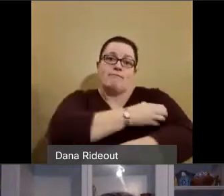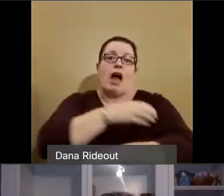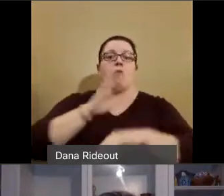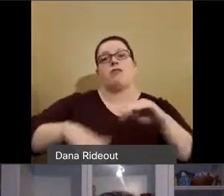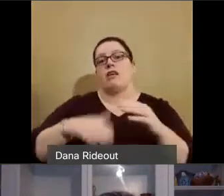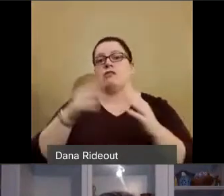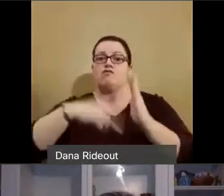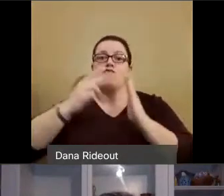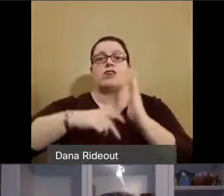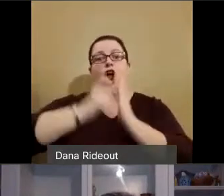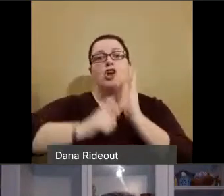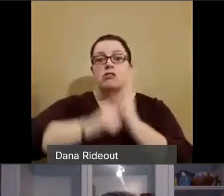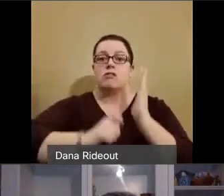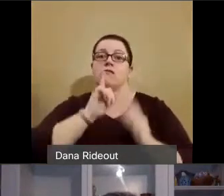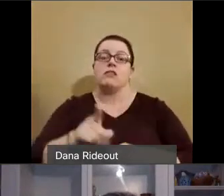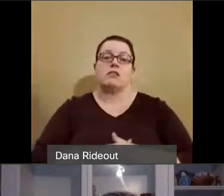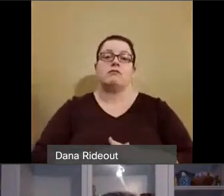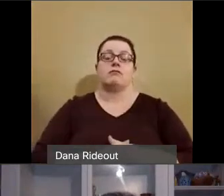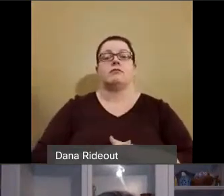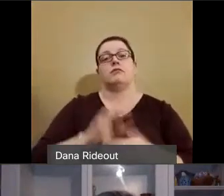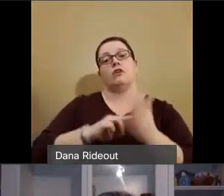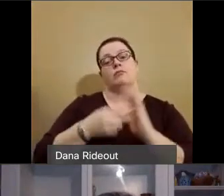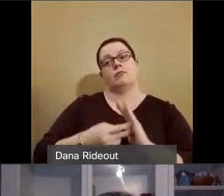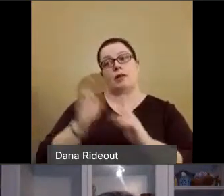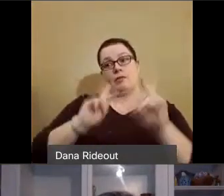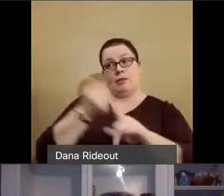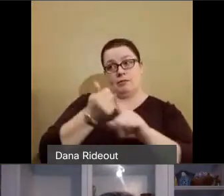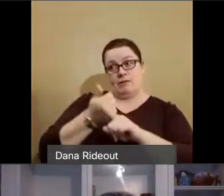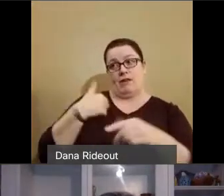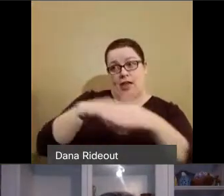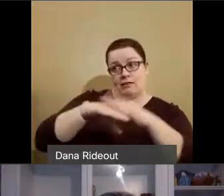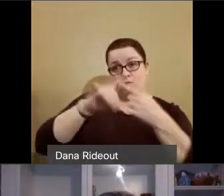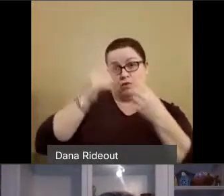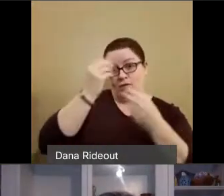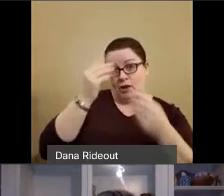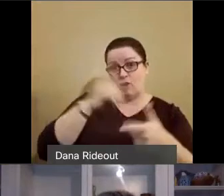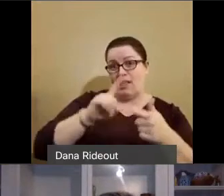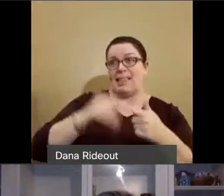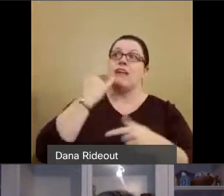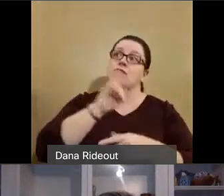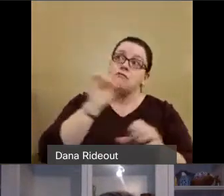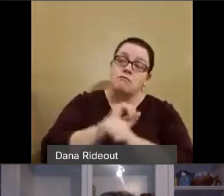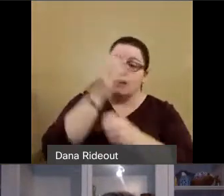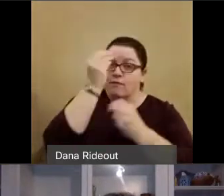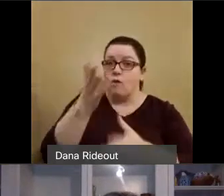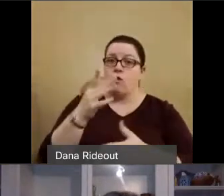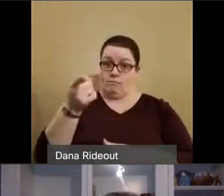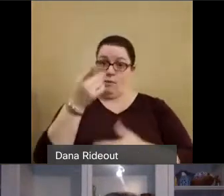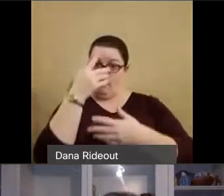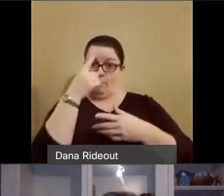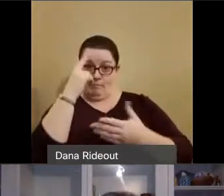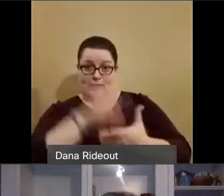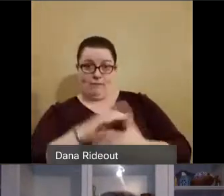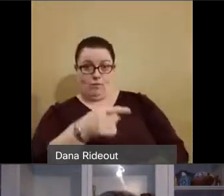And do they believe you and have trust in what you tell them and how do you get access to those networks who has access to those rooms? What kind of evidence are they bringing forward.